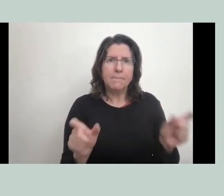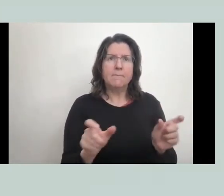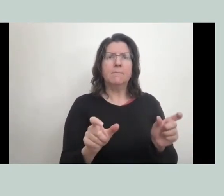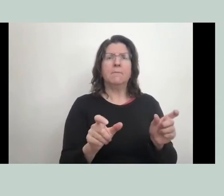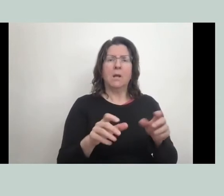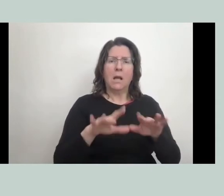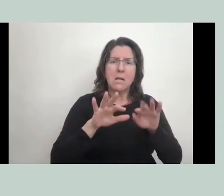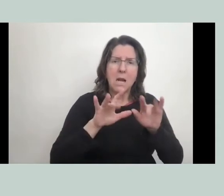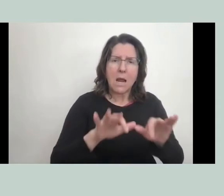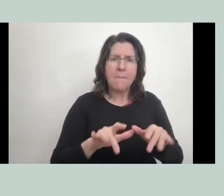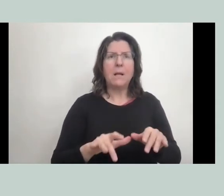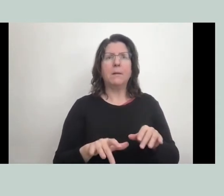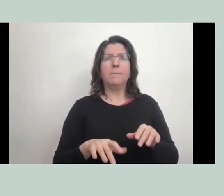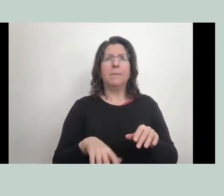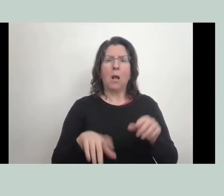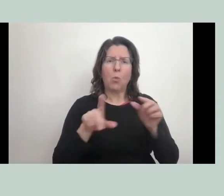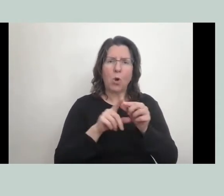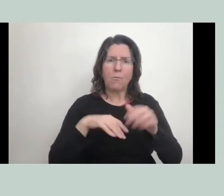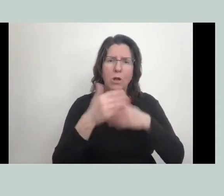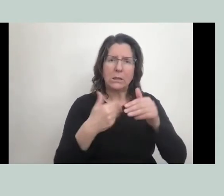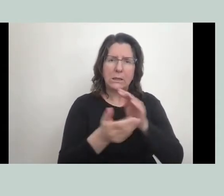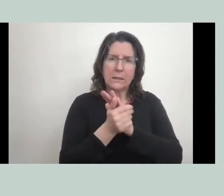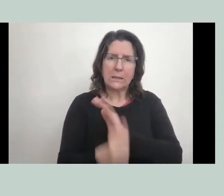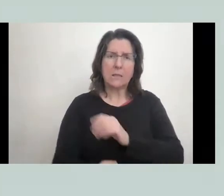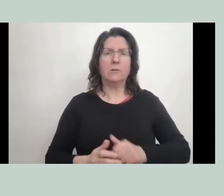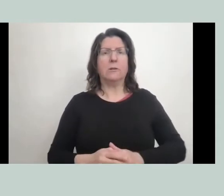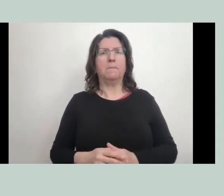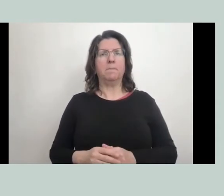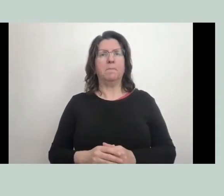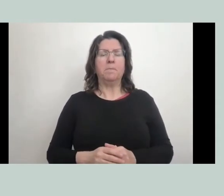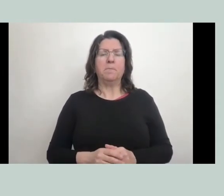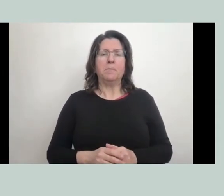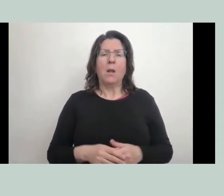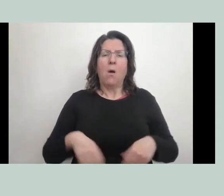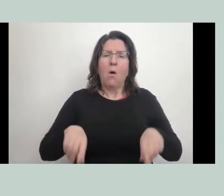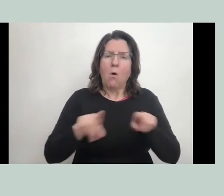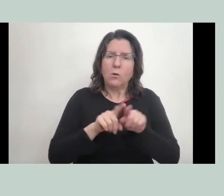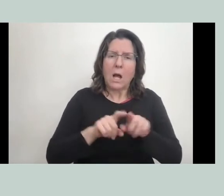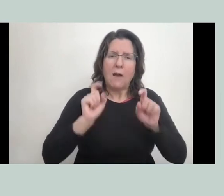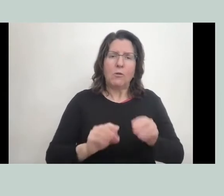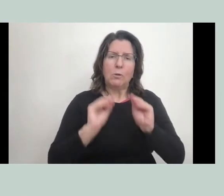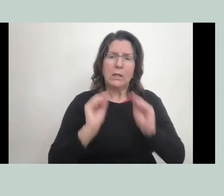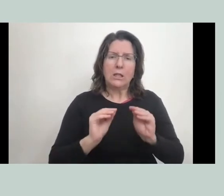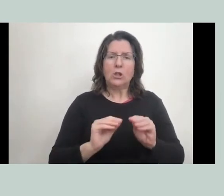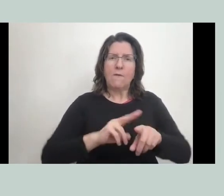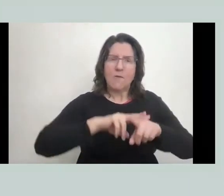handwriting, spelling, sentence construction, keyboarding, and word processing skills.